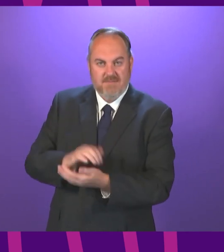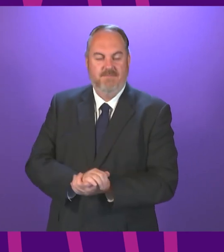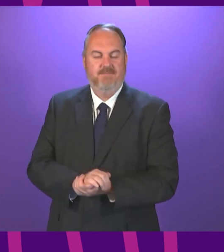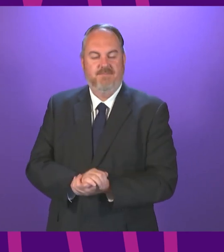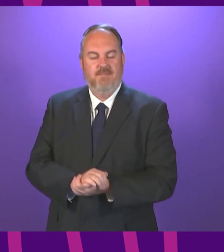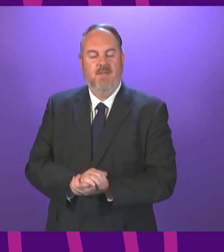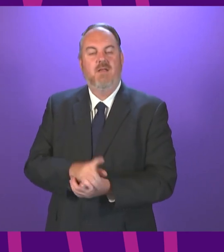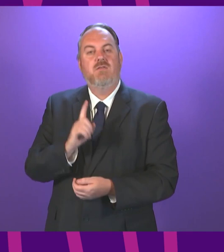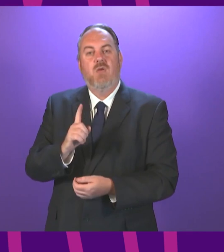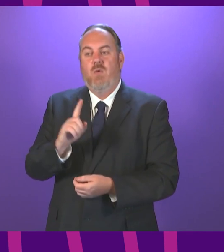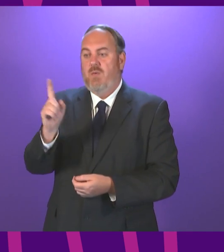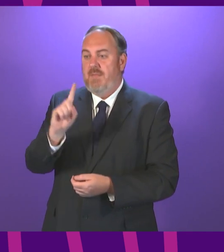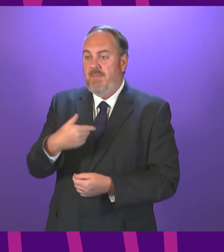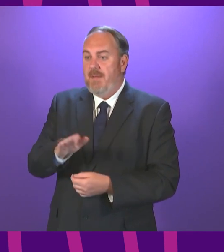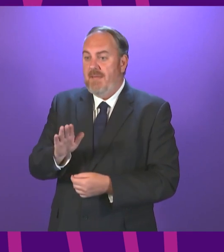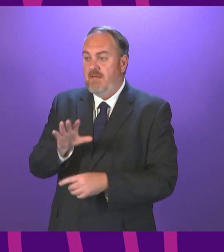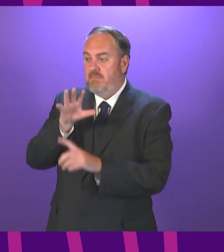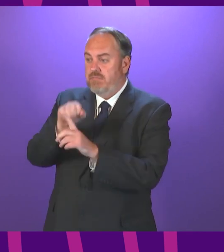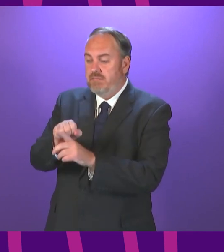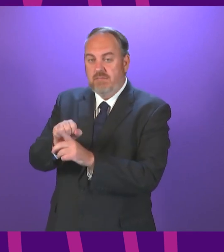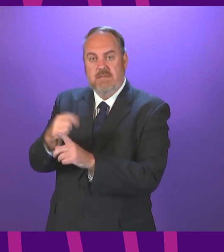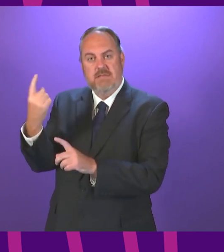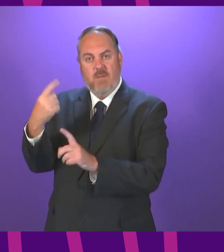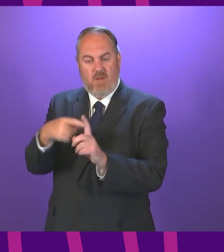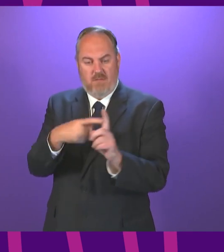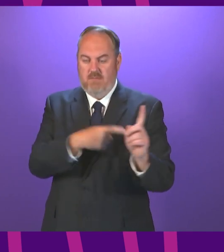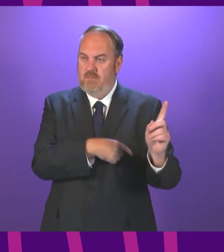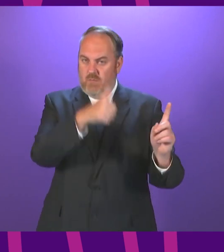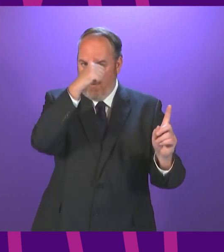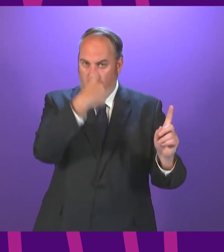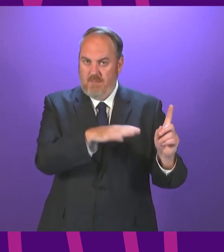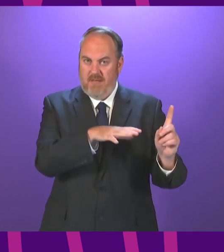of positive cases to self-isolate. We know how onerous and disruptive that is.